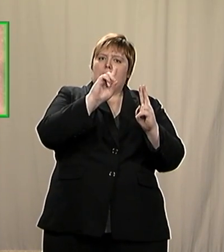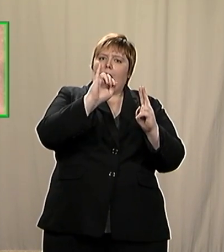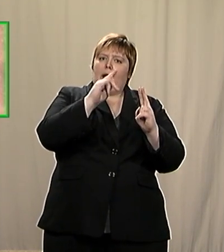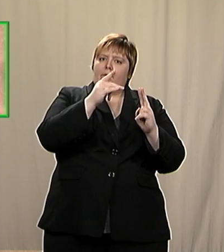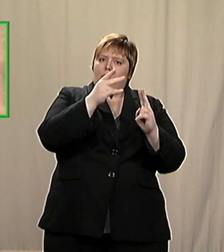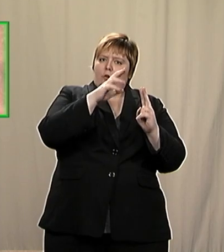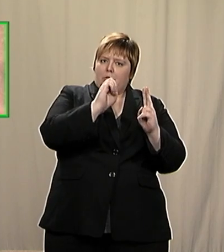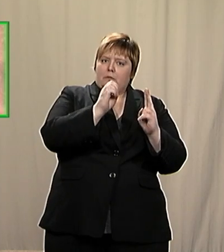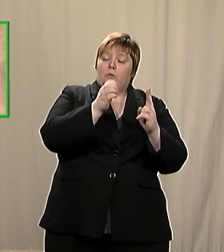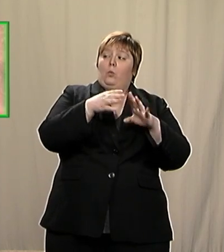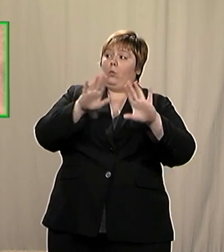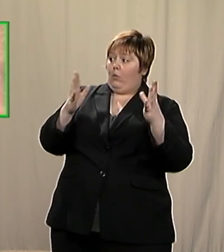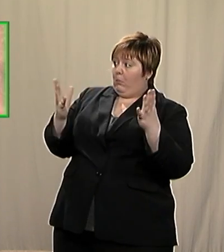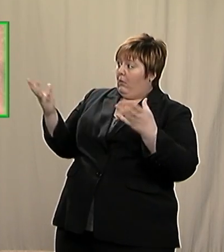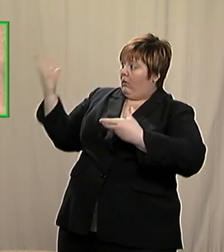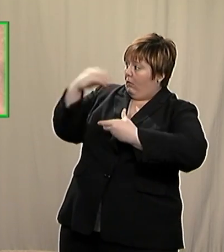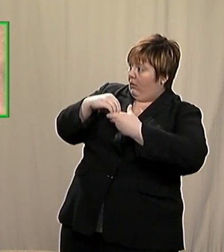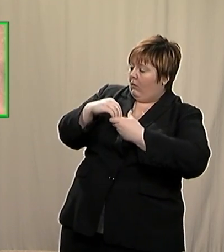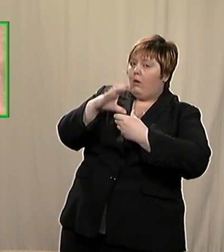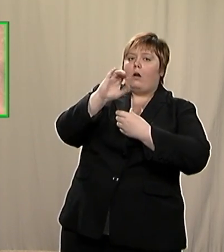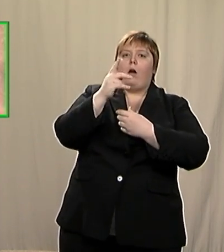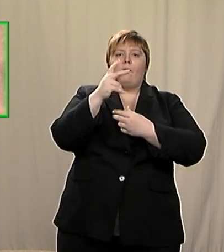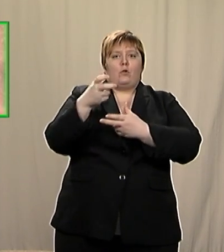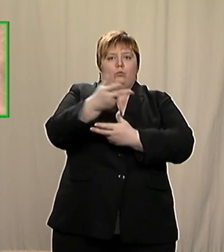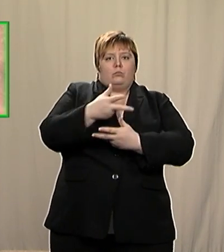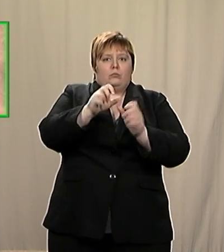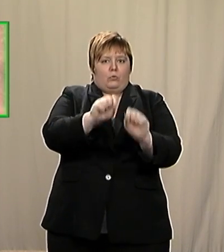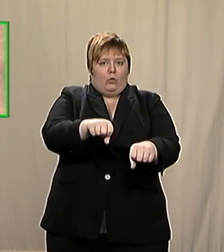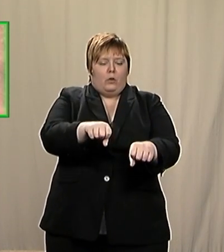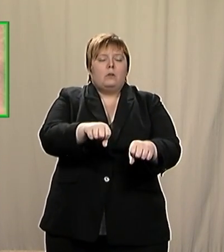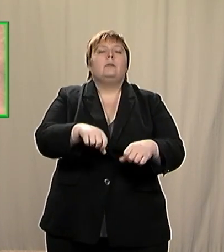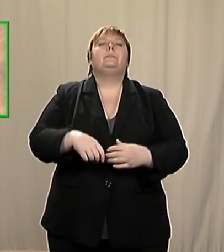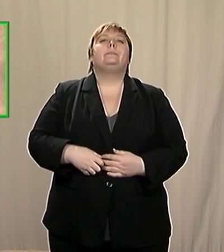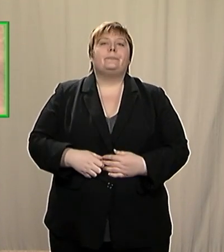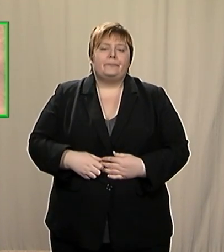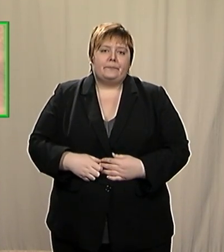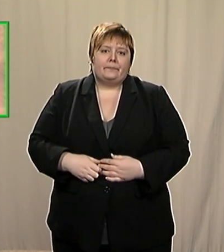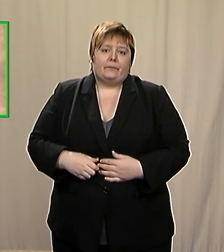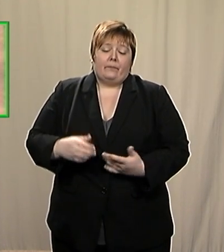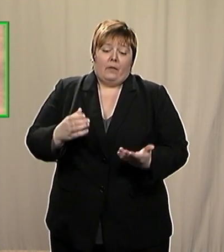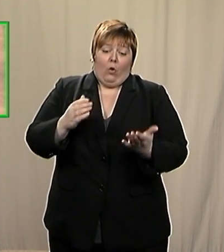the third one to converge with the others. Not all the times, but what often happens is